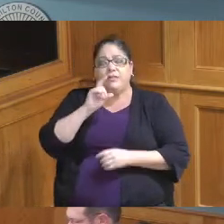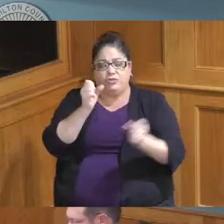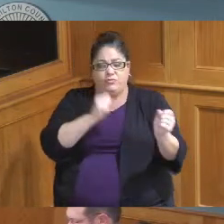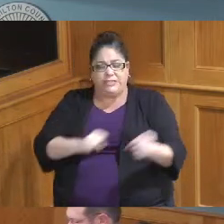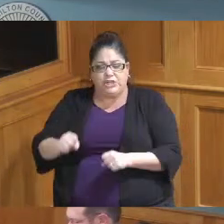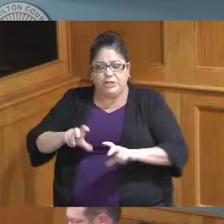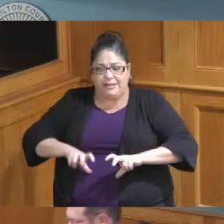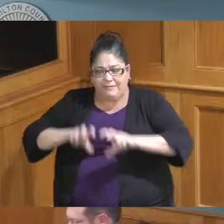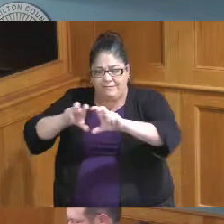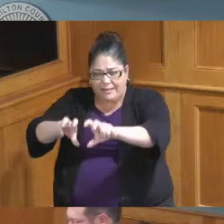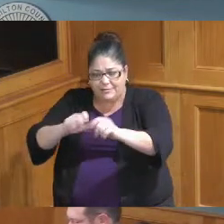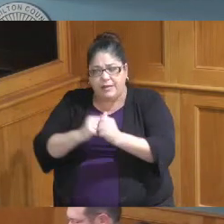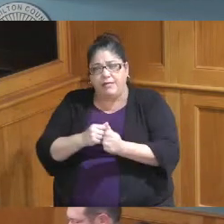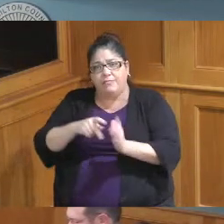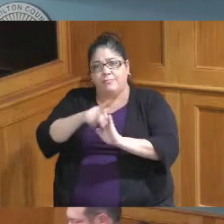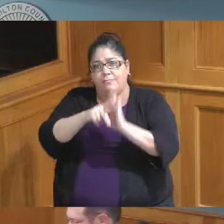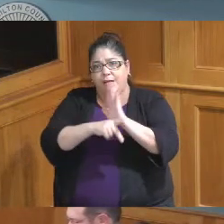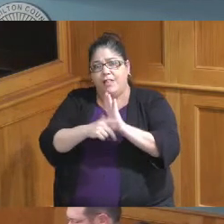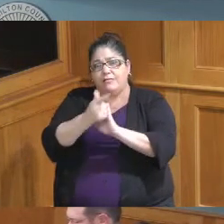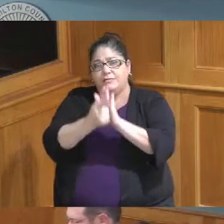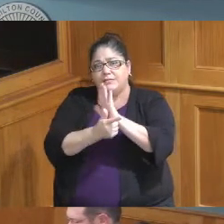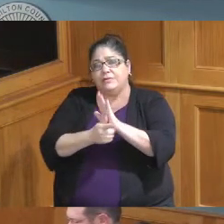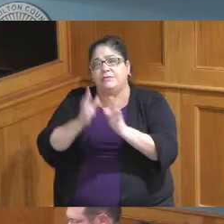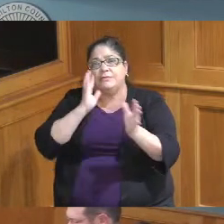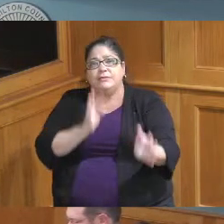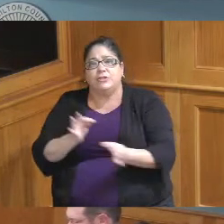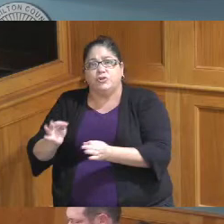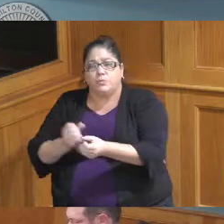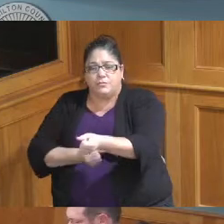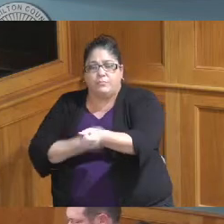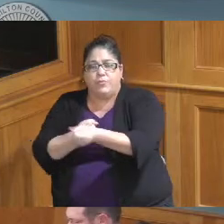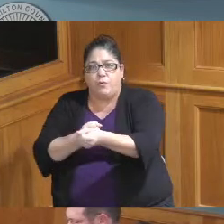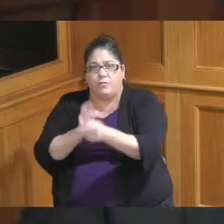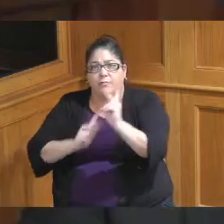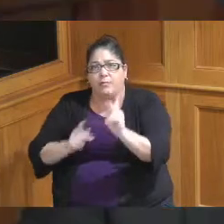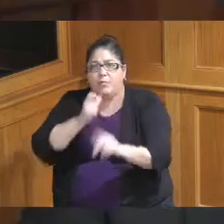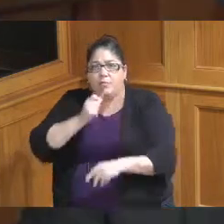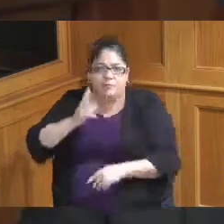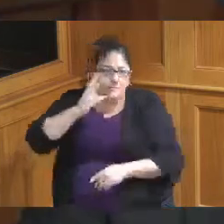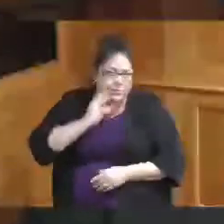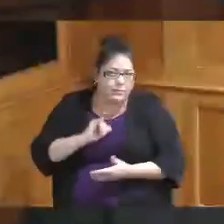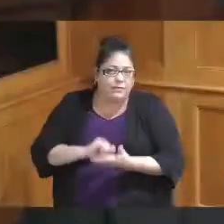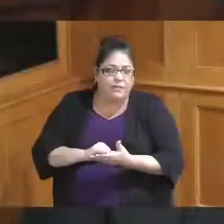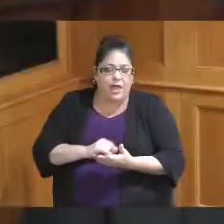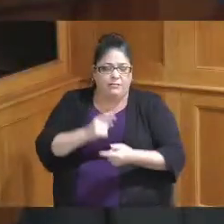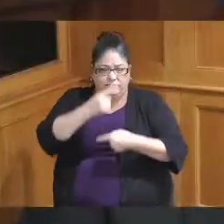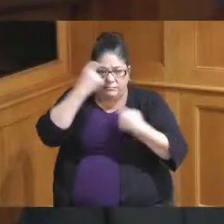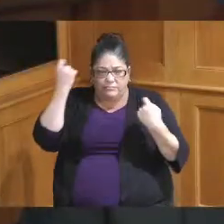policy decisions to support survivors as they overcome physical and emotional abuse including